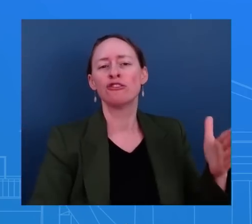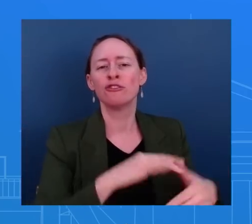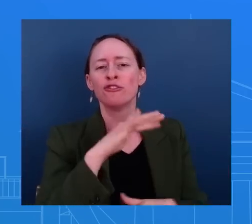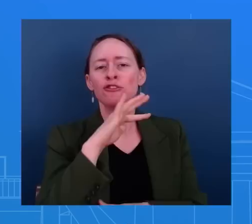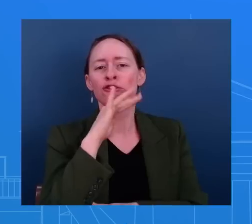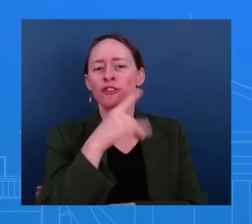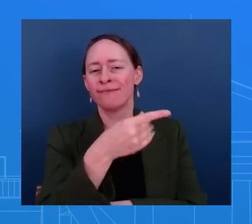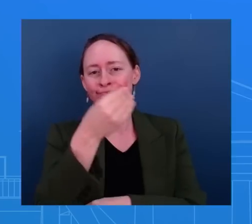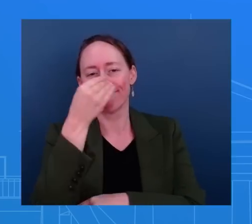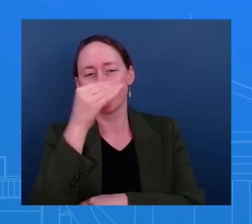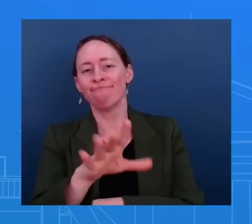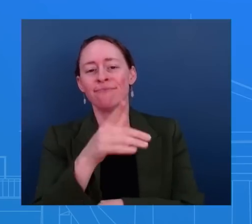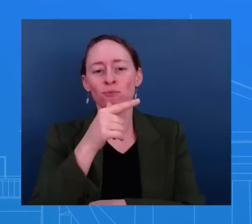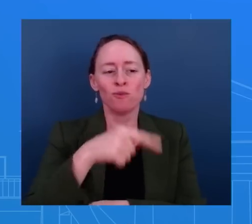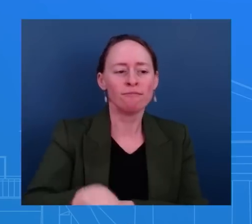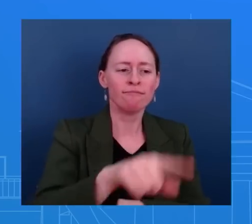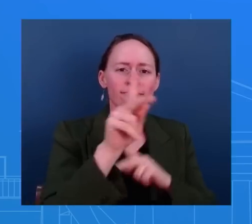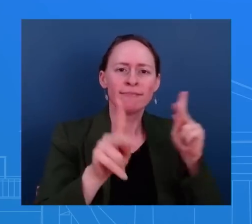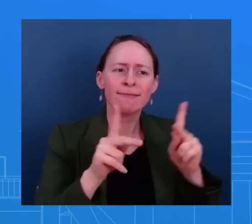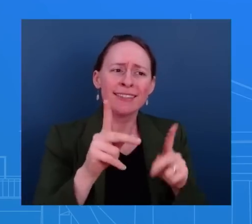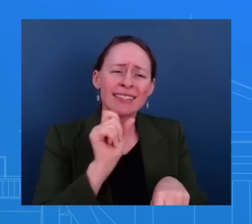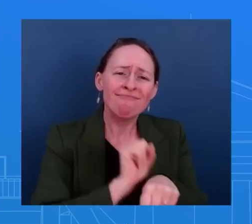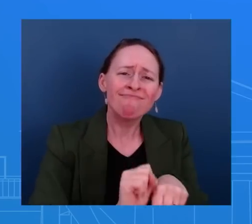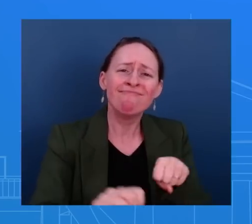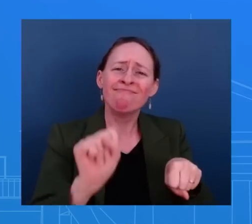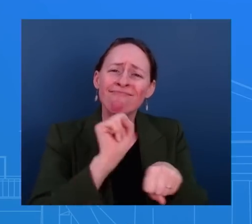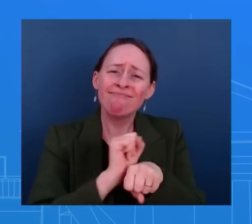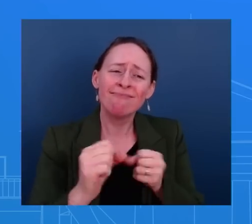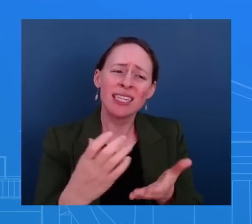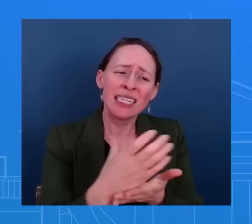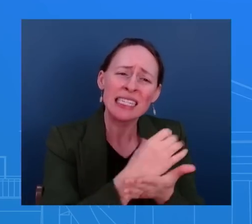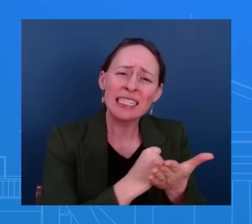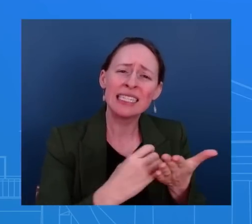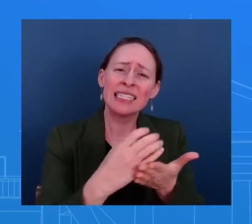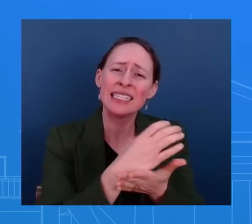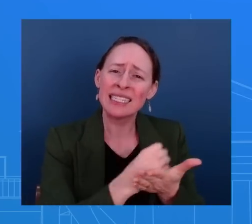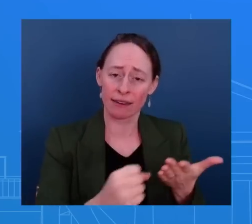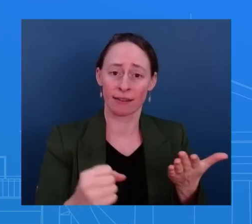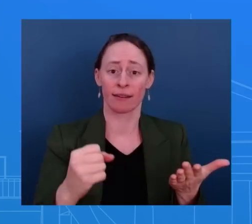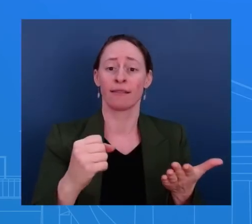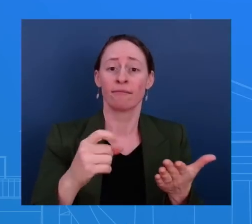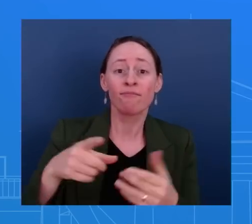They give, again, more tax to billionaires and corporations. That's what they've been talking about over and over and over,